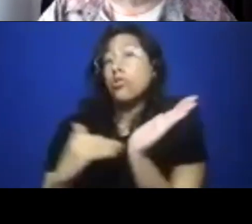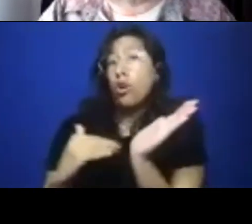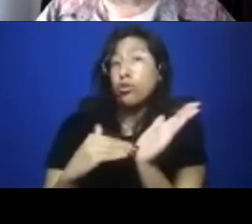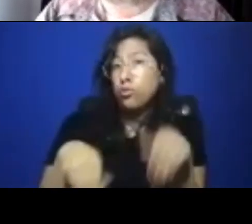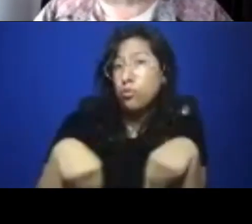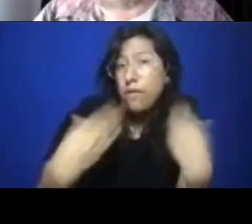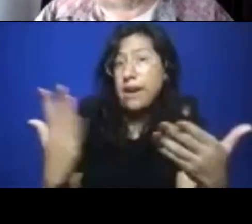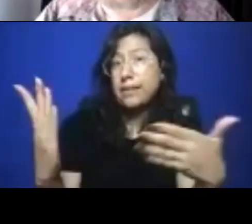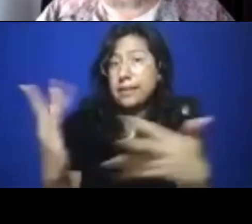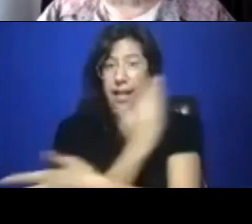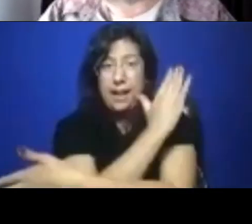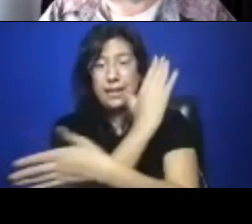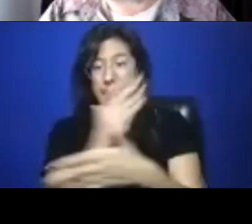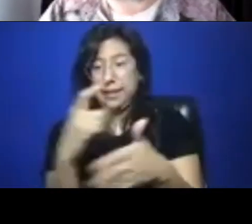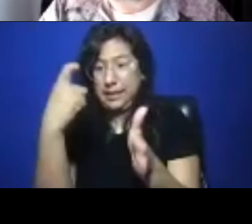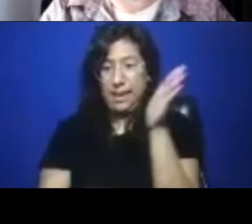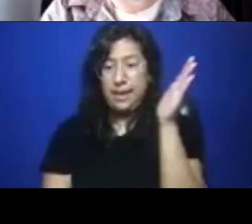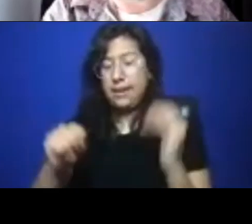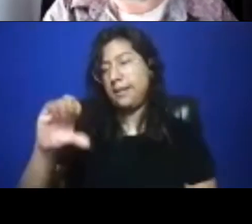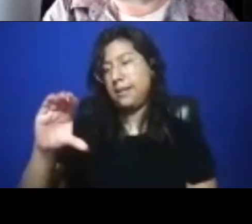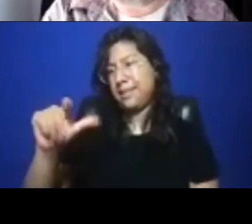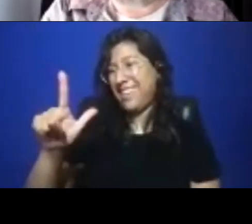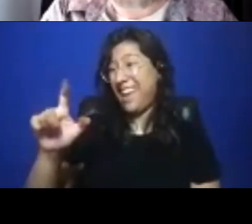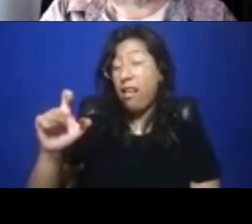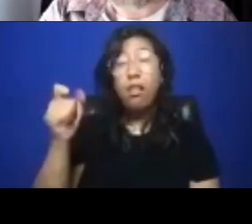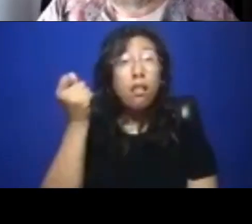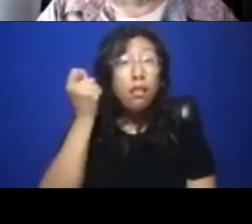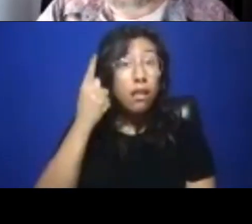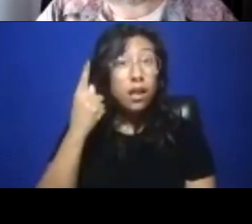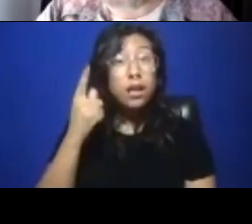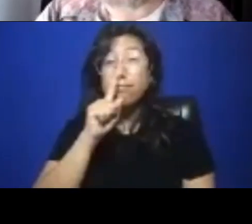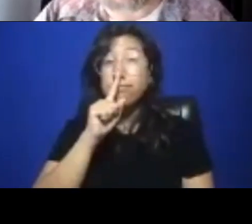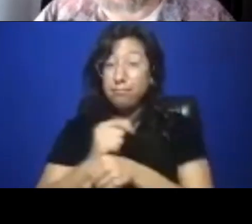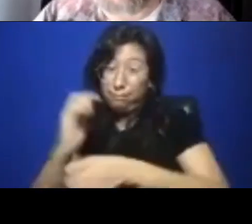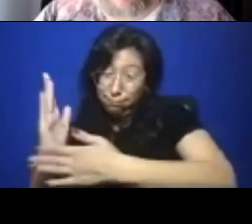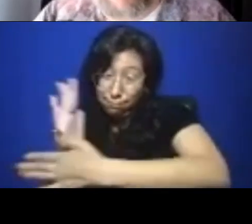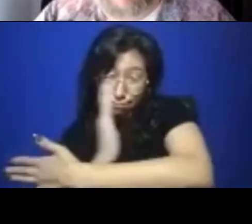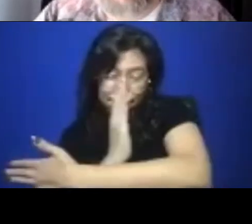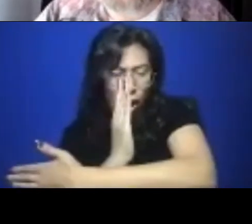a lot of times sliding scale doesn't go down to the level that trans people can afford.